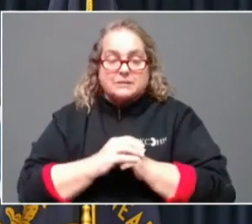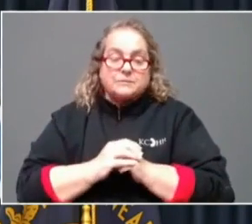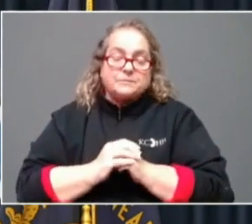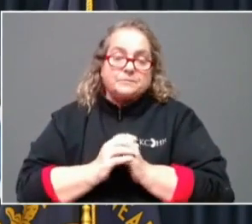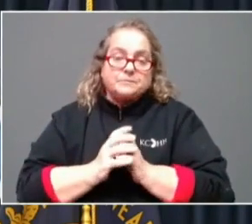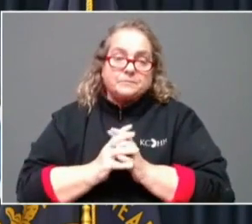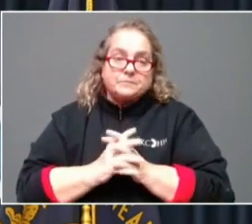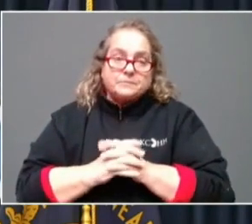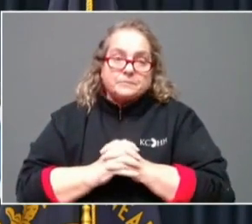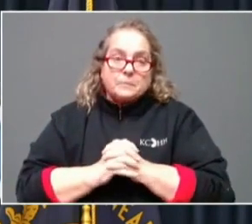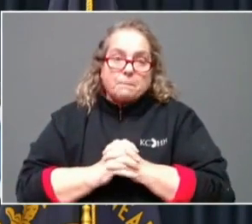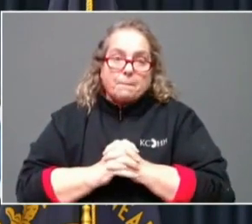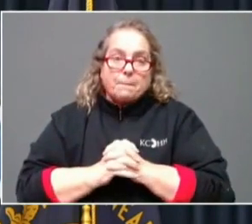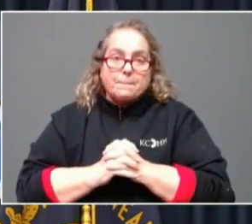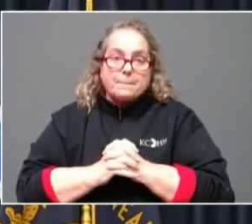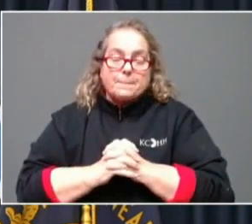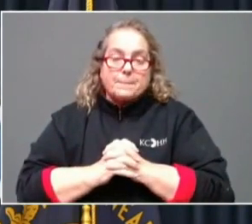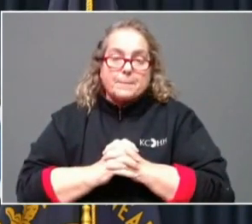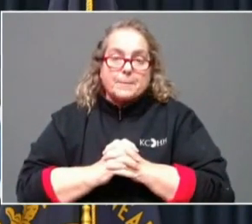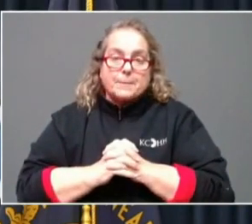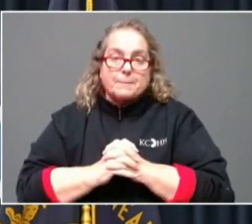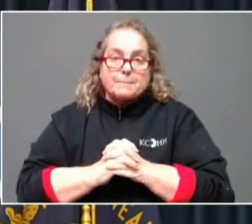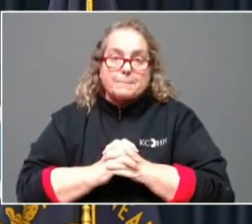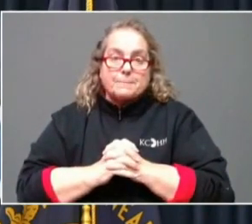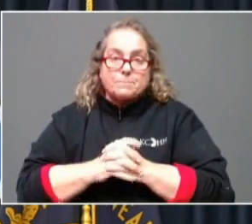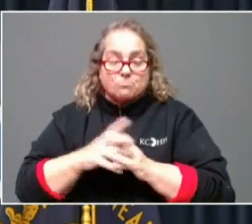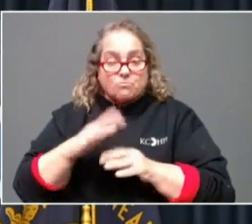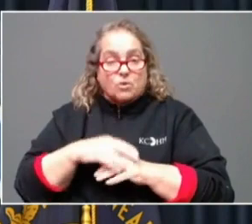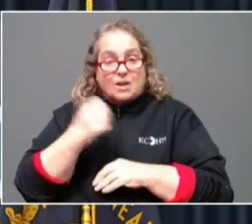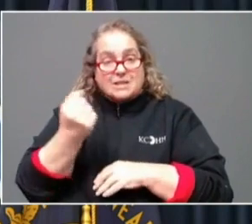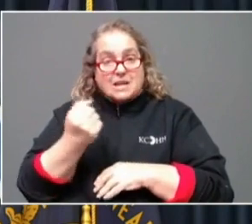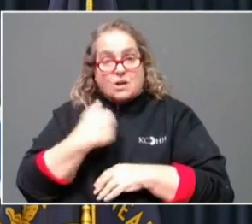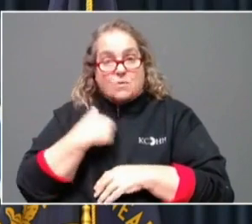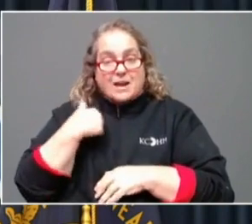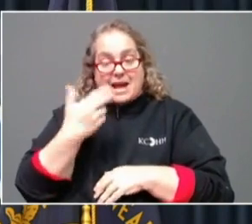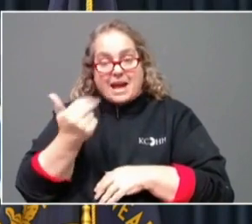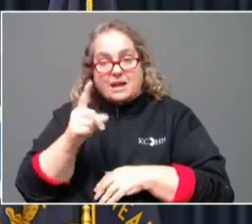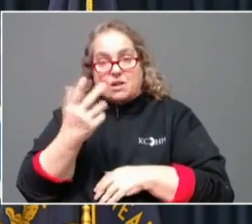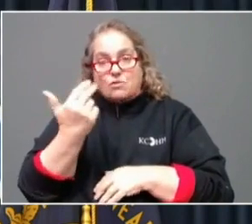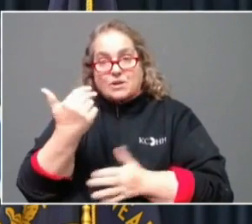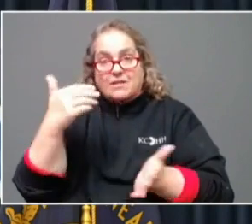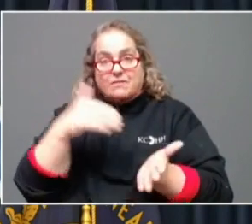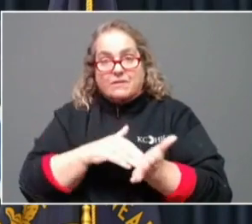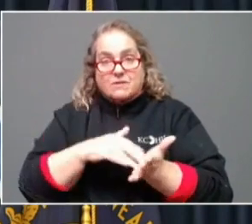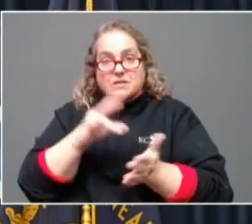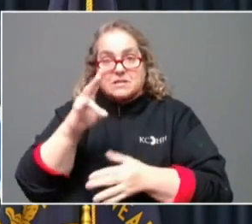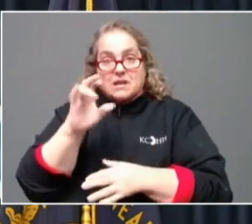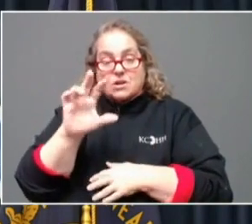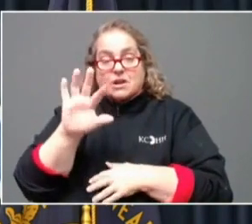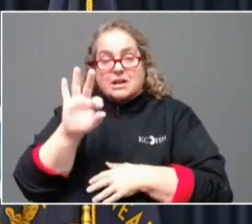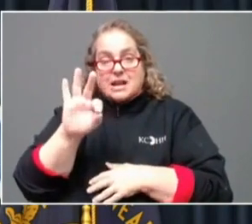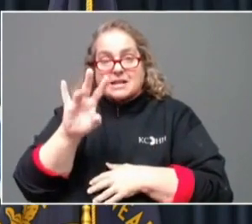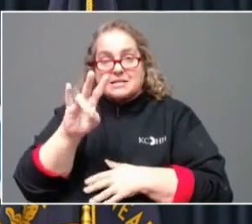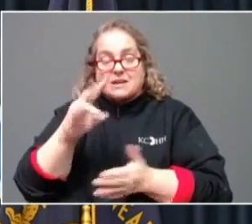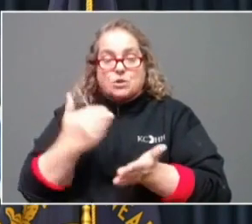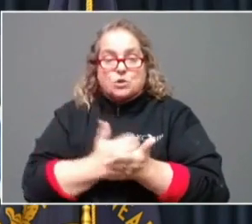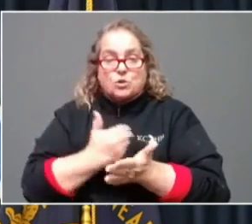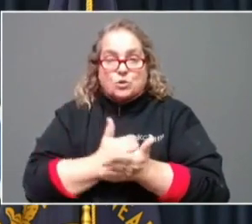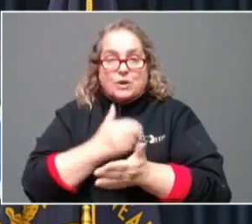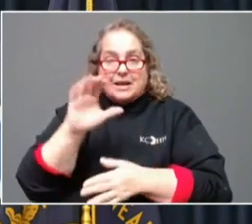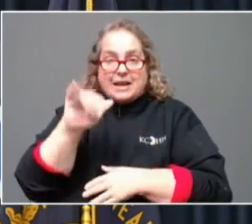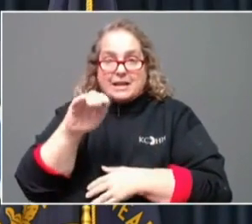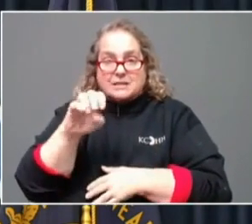So On Saturday we had 13,797 new cases, 29 deaths and a positivity rate of